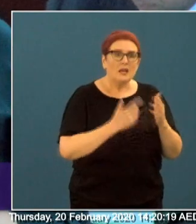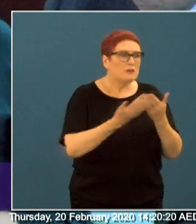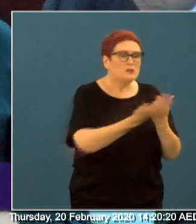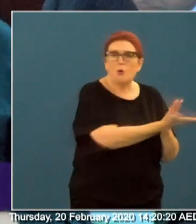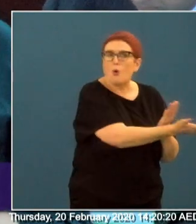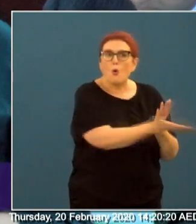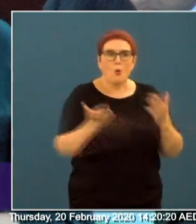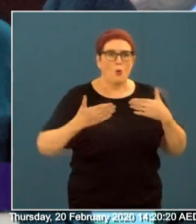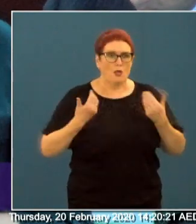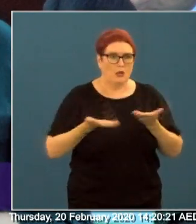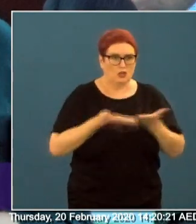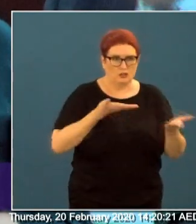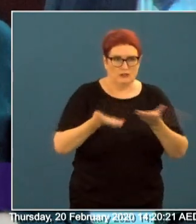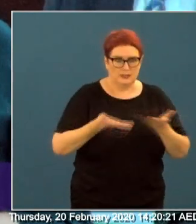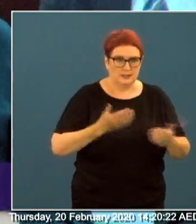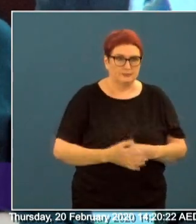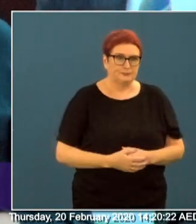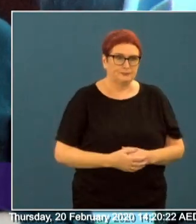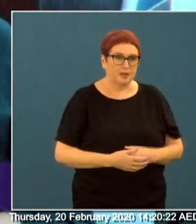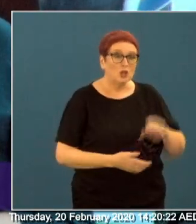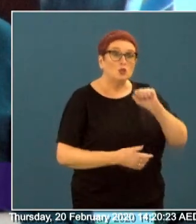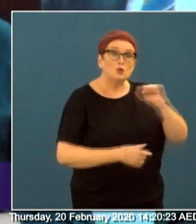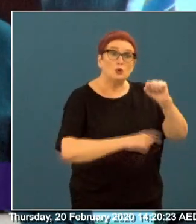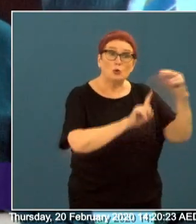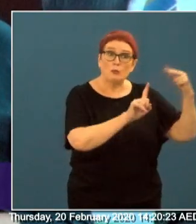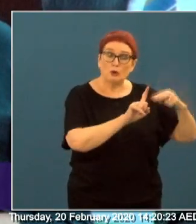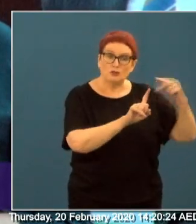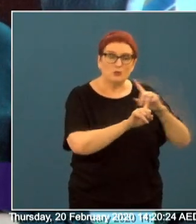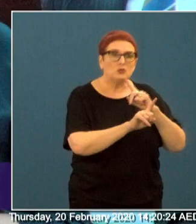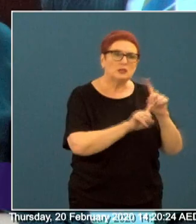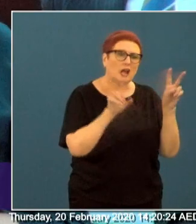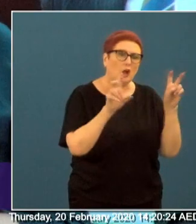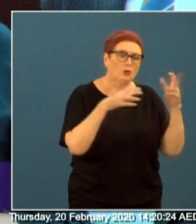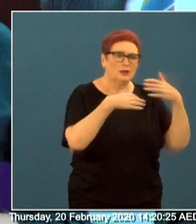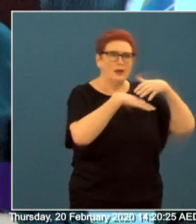So the approach you're taking is to say if we use the expression "mainstream health system",